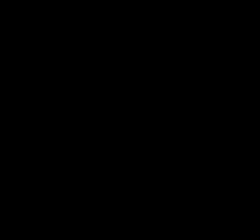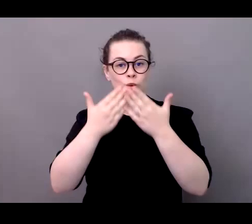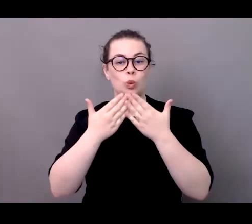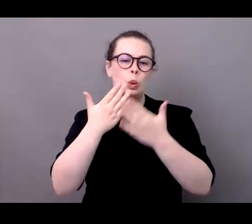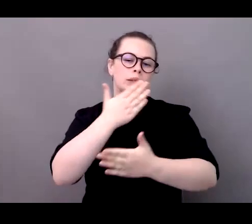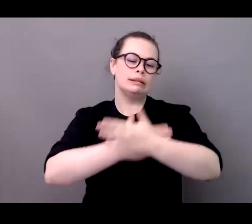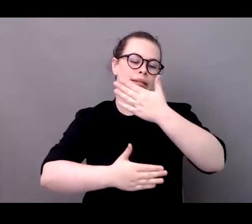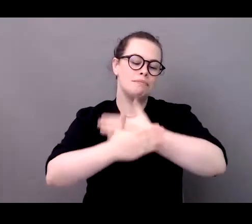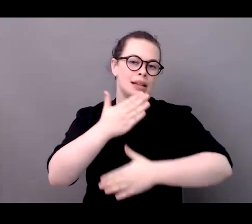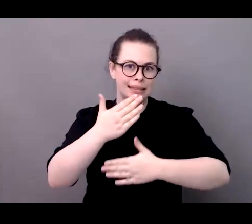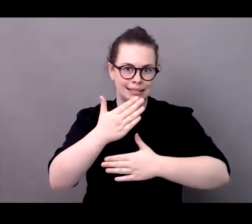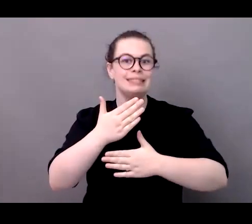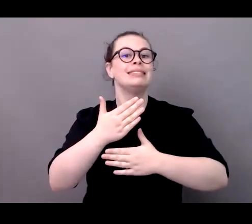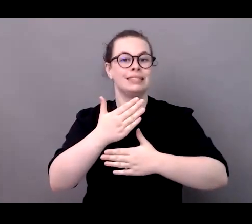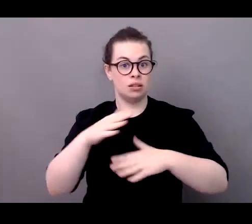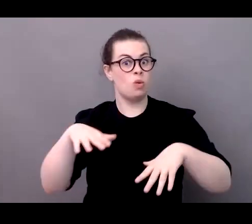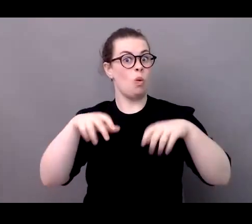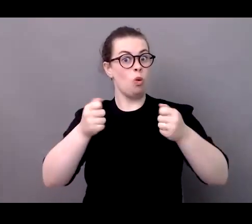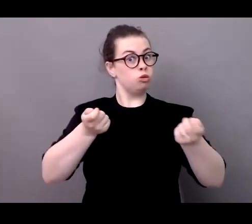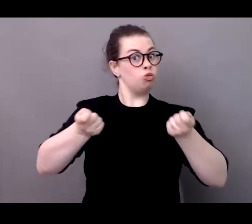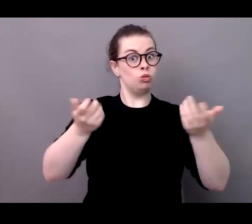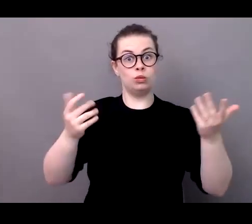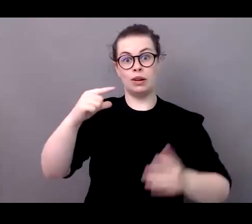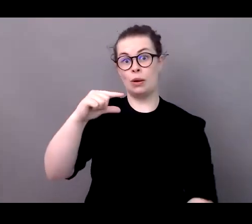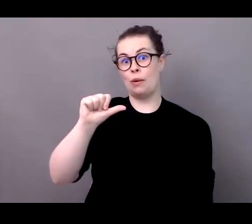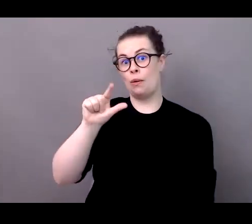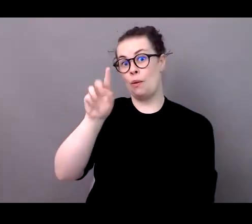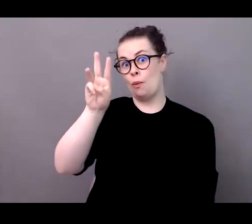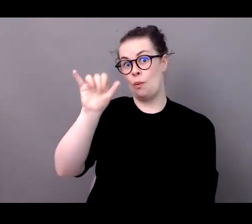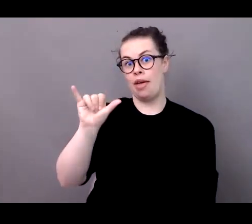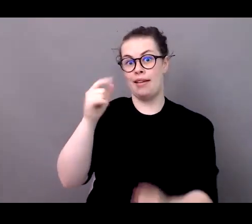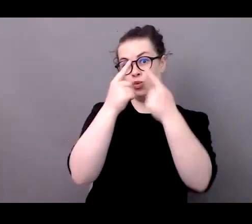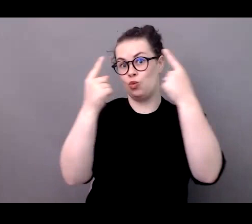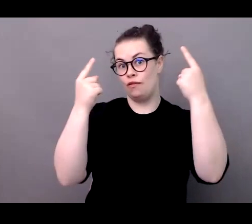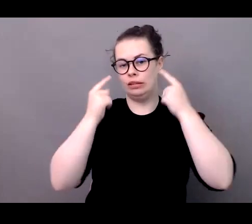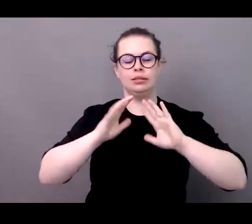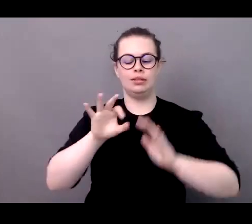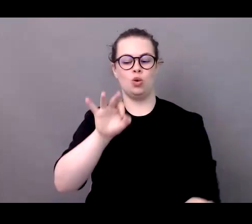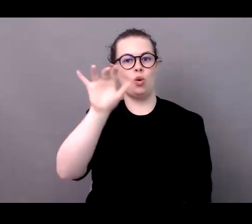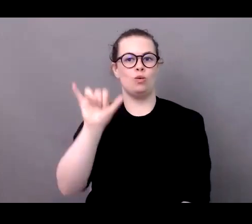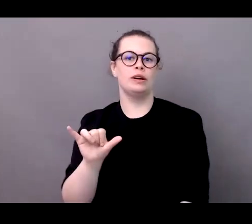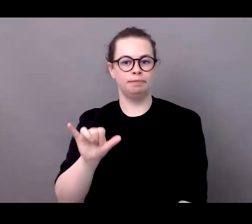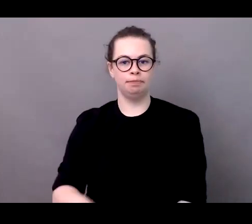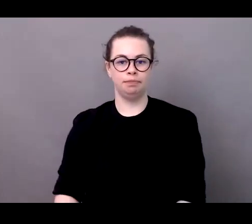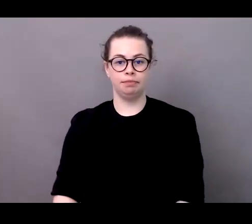12th International Disability Summer School NUI Galway 04.06.21 EILIONÓIR: Okay. Welcome, everyone. I hope you can hear me. Welcome to this participation exercise for the twelfth Disability Summer School, hosted by NUI Galway Recording in progress. EILIONÓIR: I'm going to use this time at the